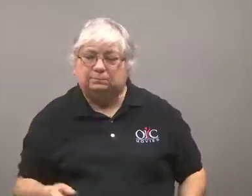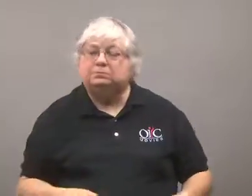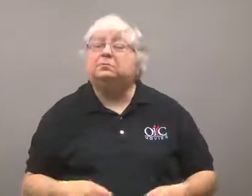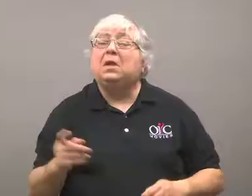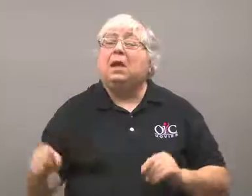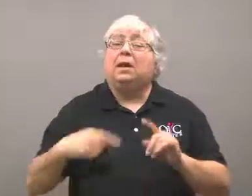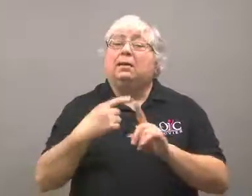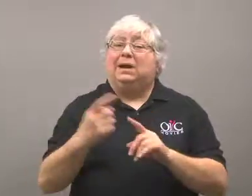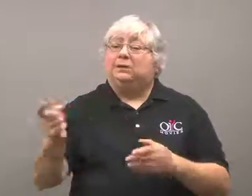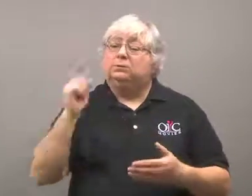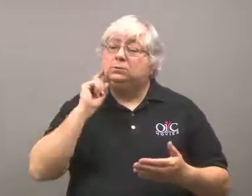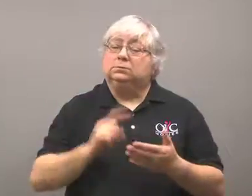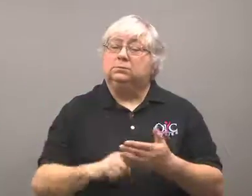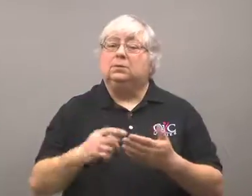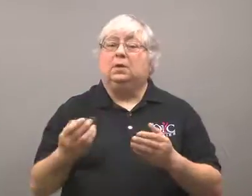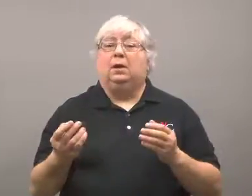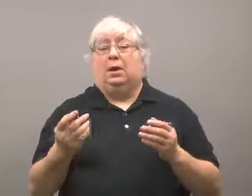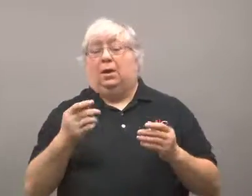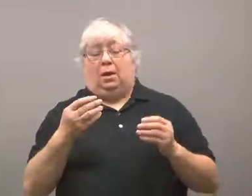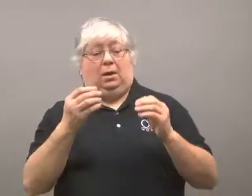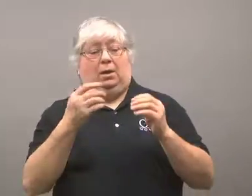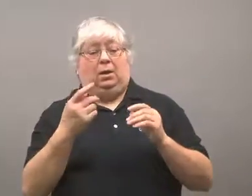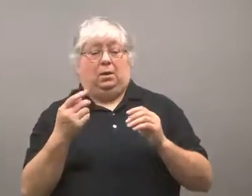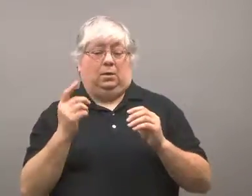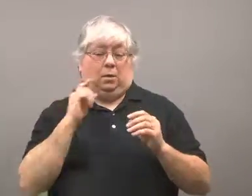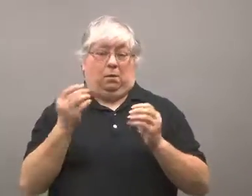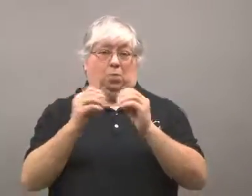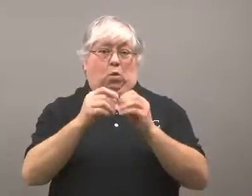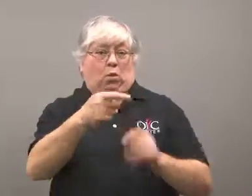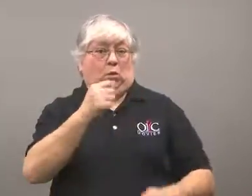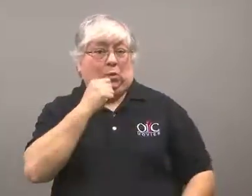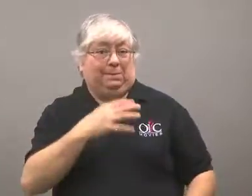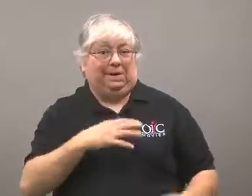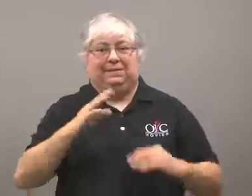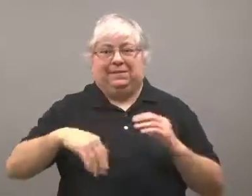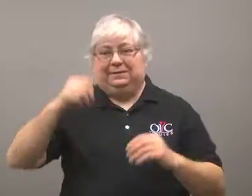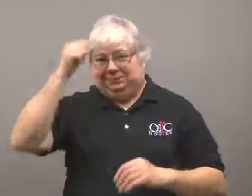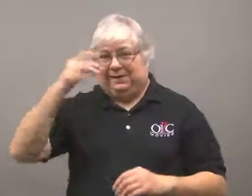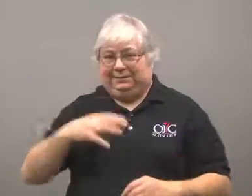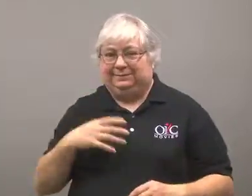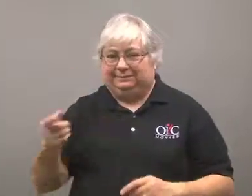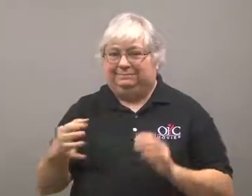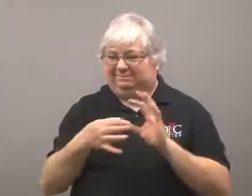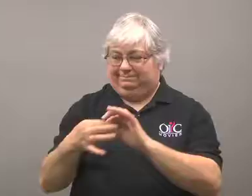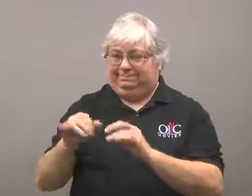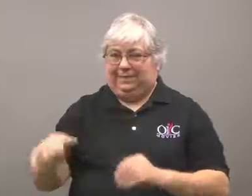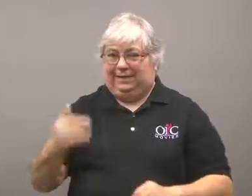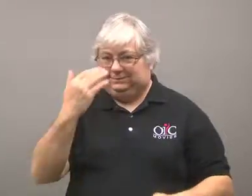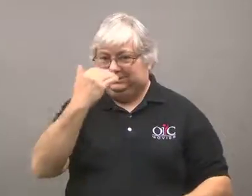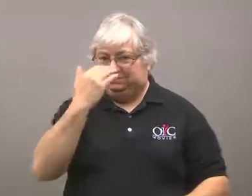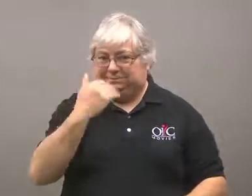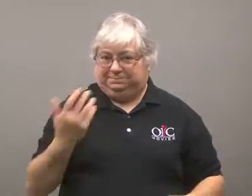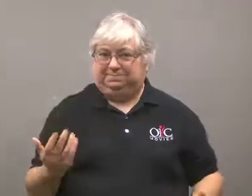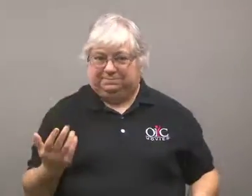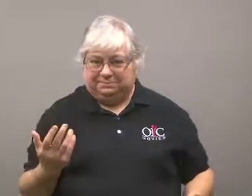Women were more affected than men.